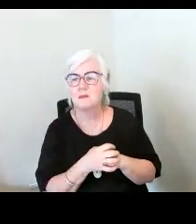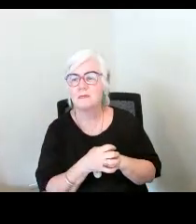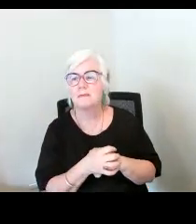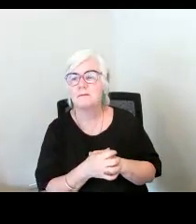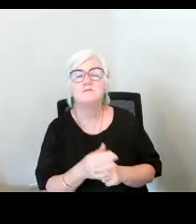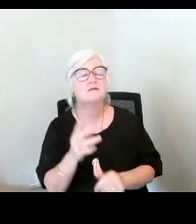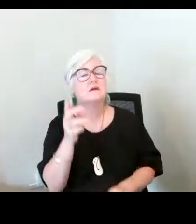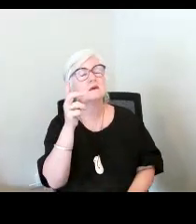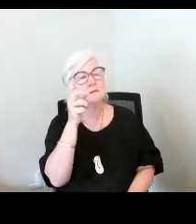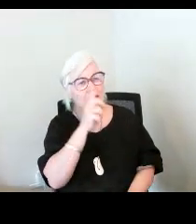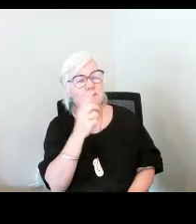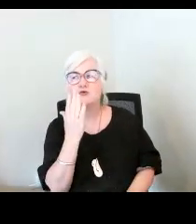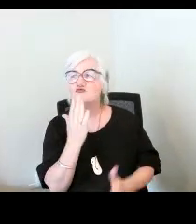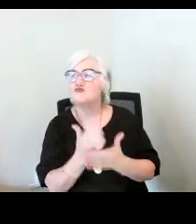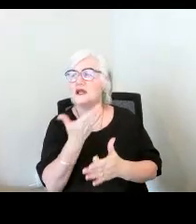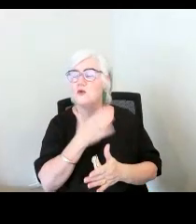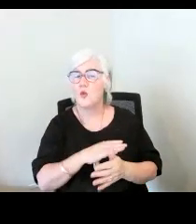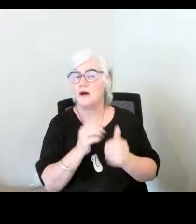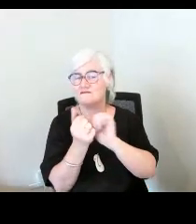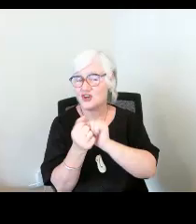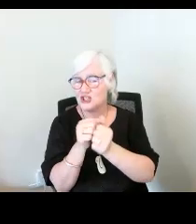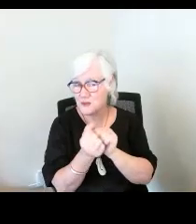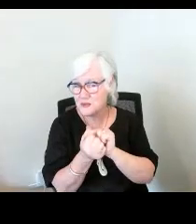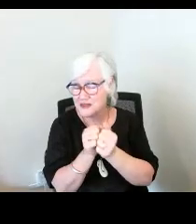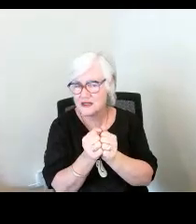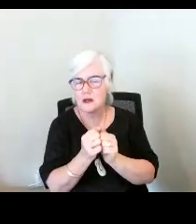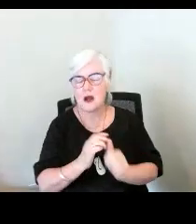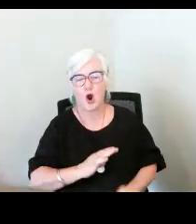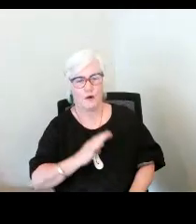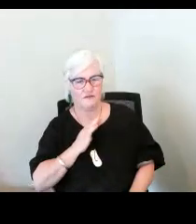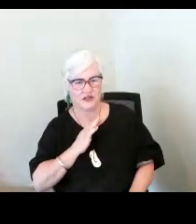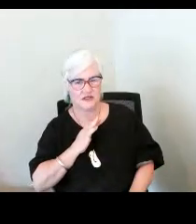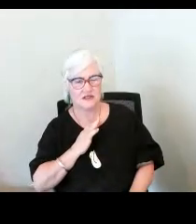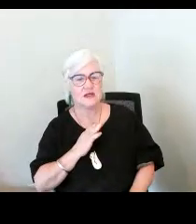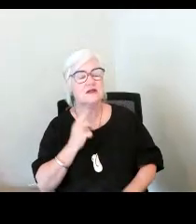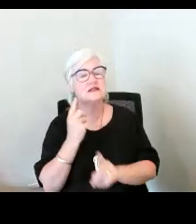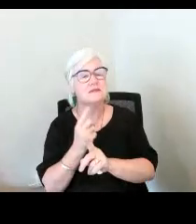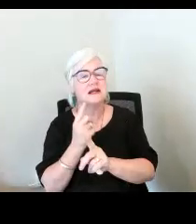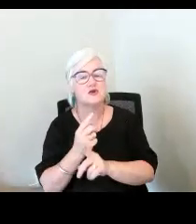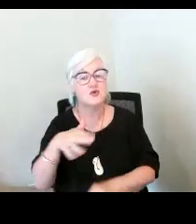and to grow confidence and to be able to speak to staff and whanau about how they feel. I